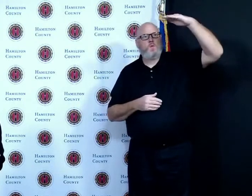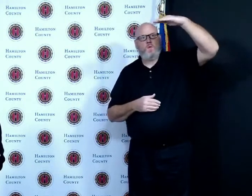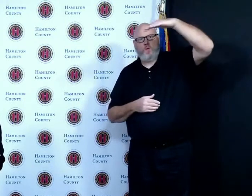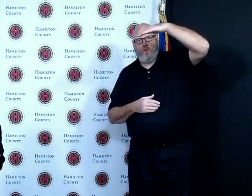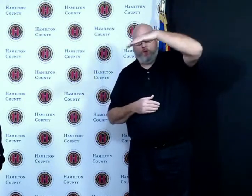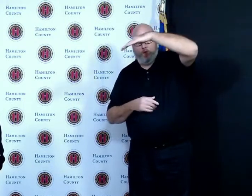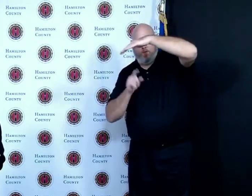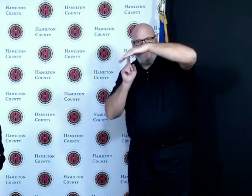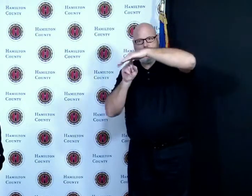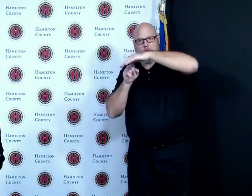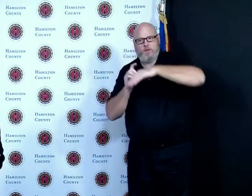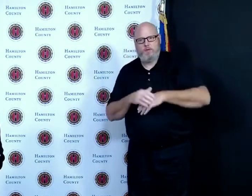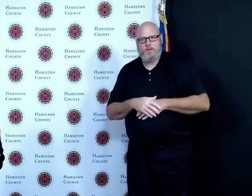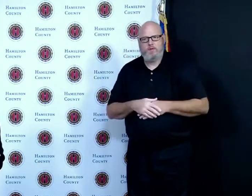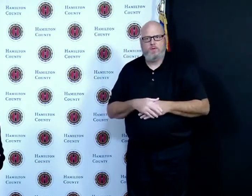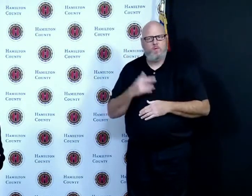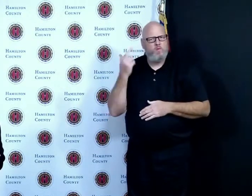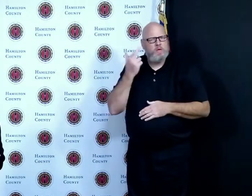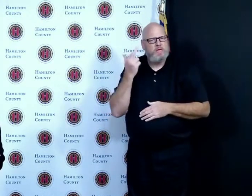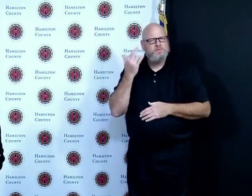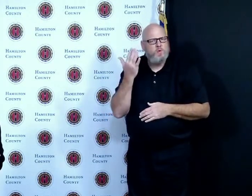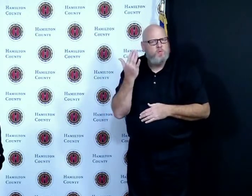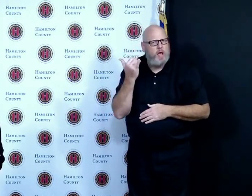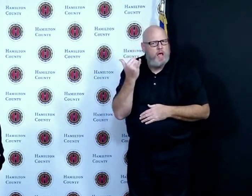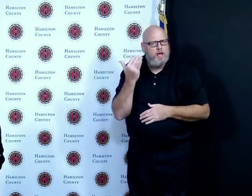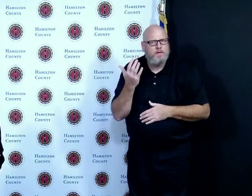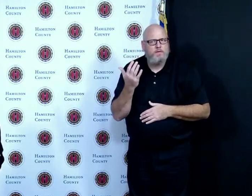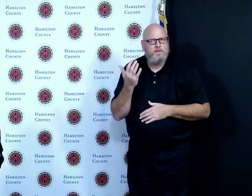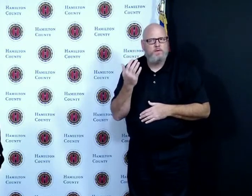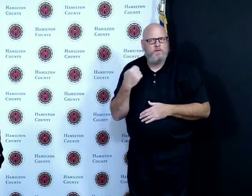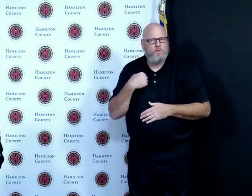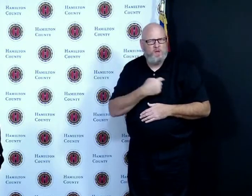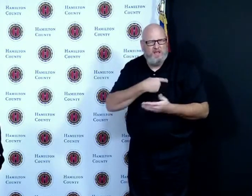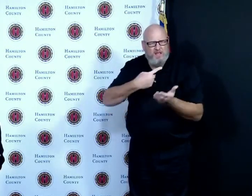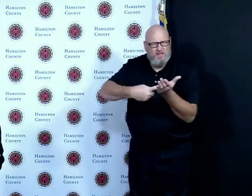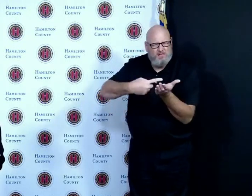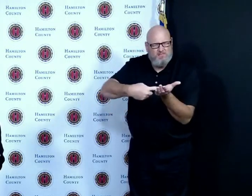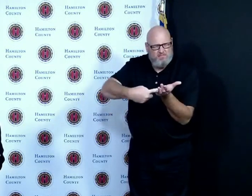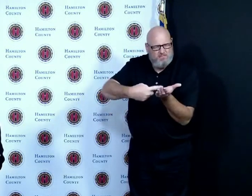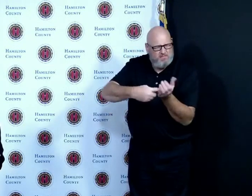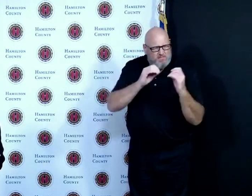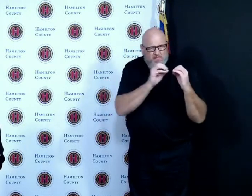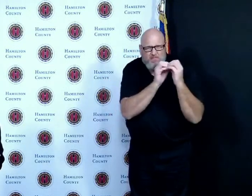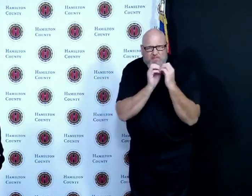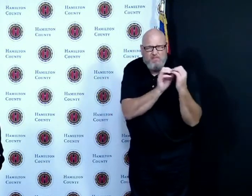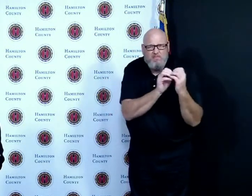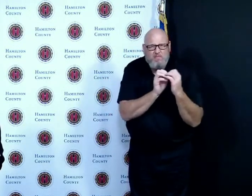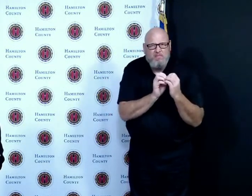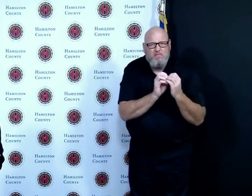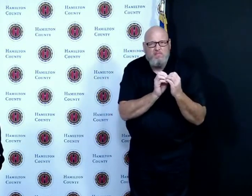when the CDC will stop recommending that people wear masks and avoid close contacts with those